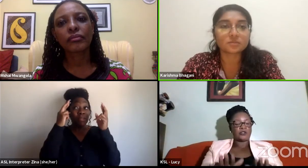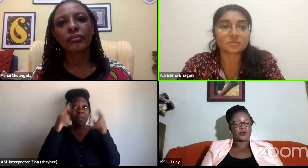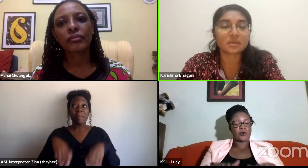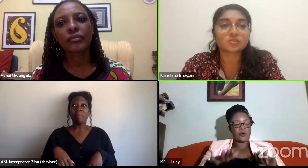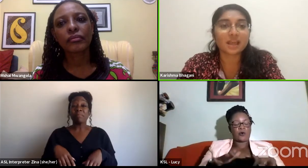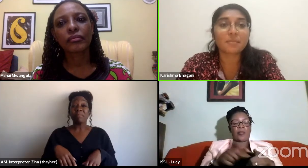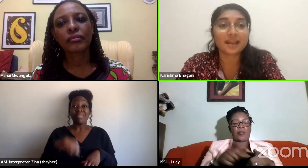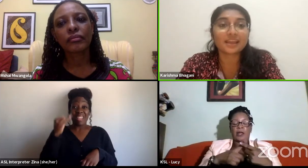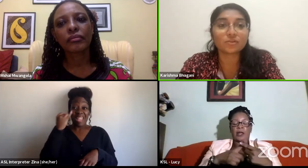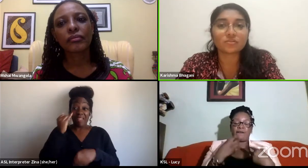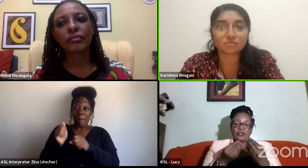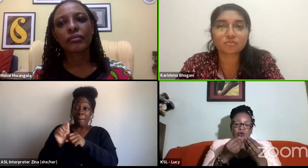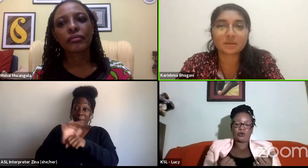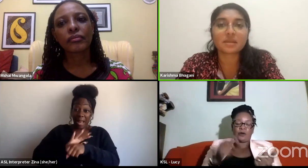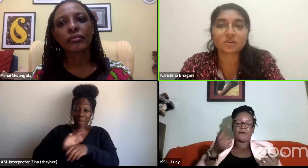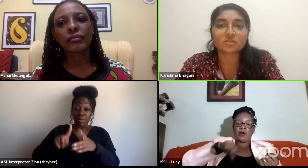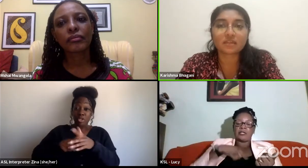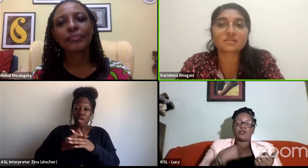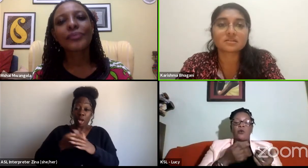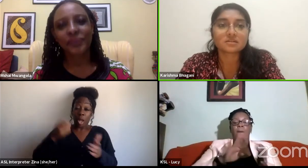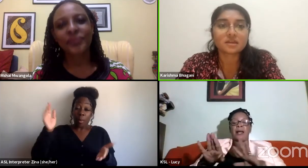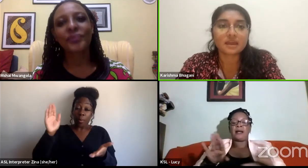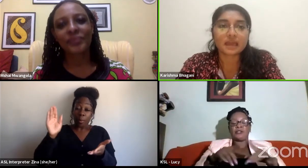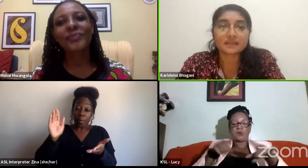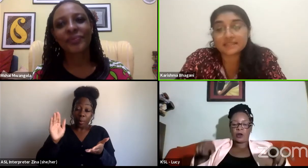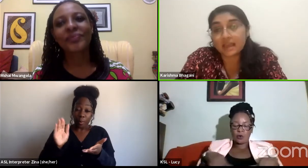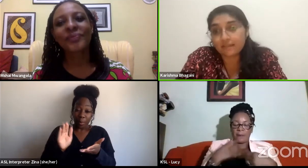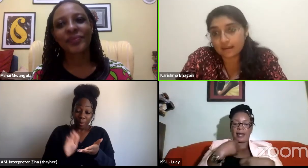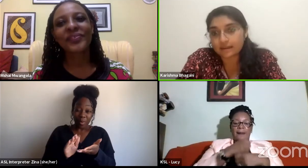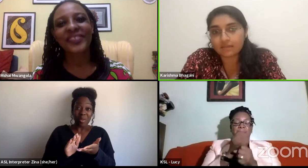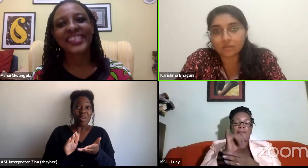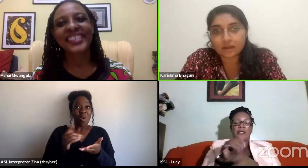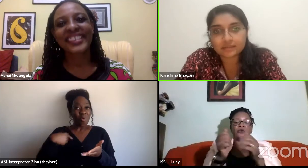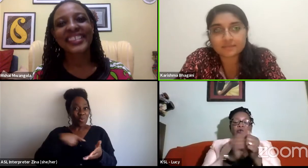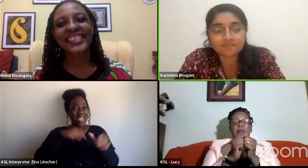we'll be able to get back into the room and make together and see how that works.